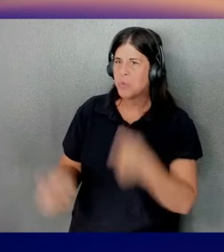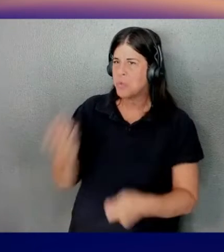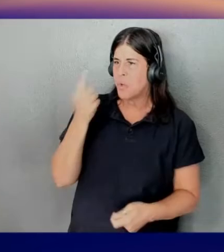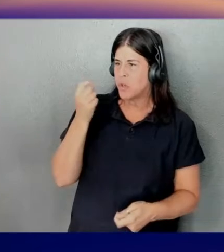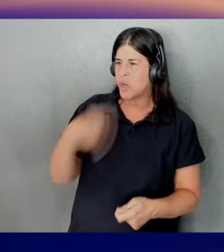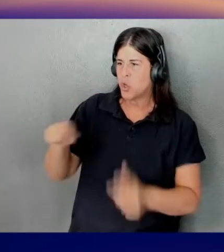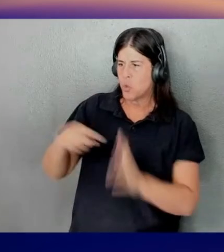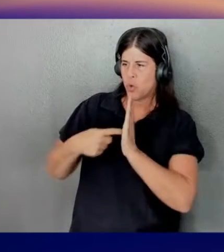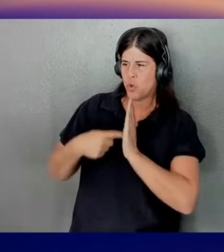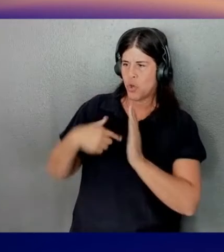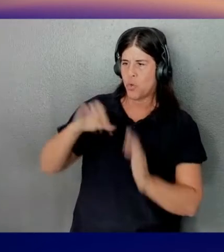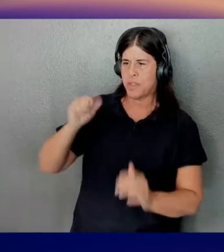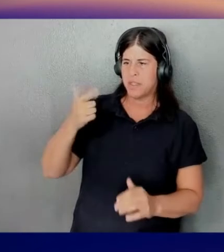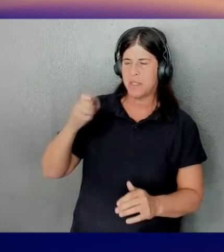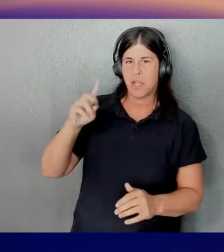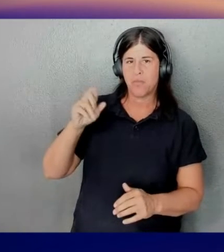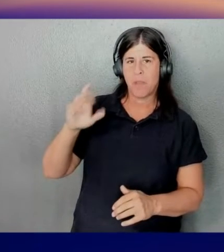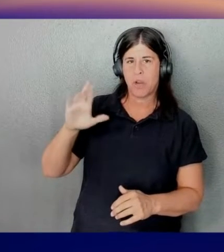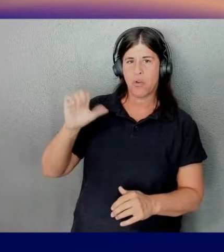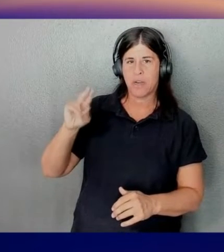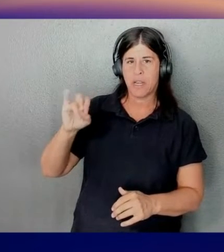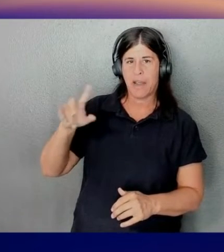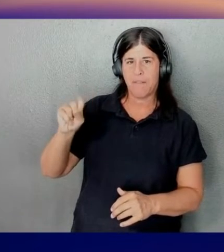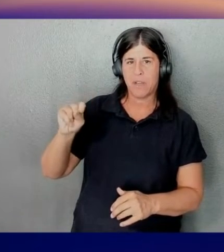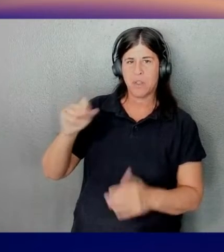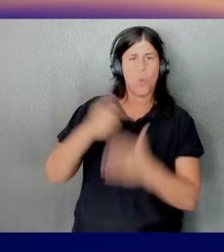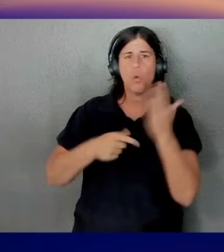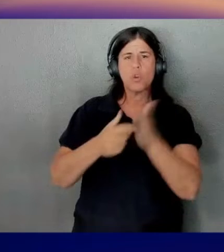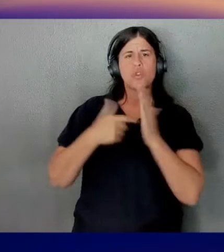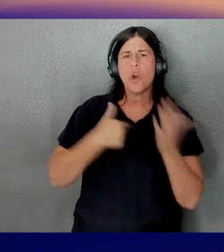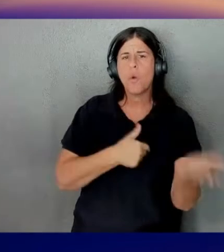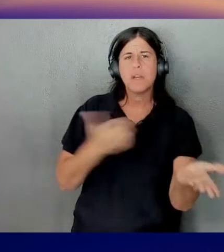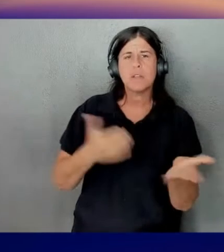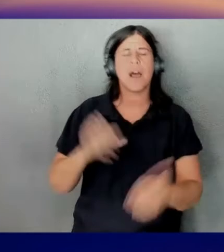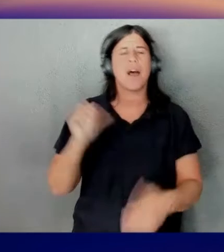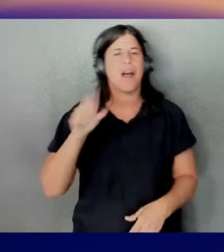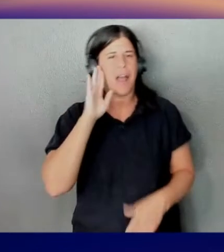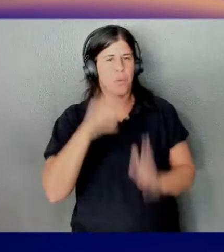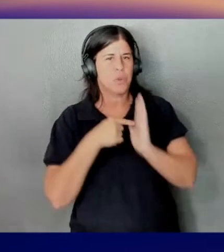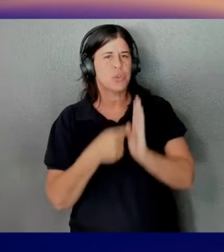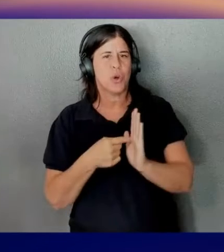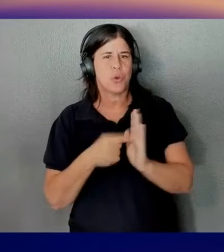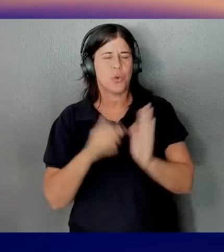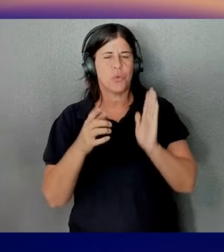Mhmm. So what are you gonna be showing us? Yeah. So I will show you an example from predictive maintenance.